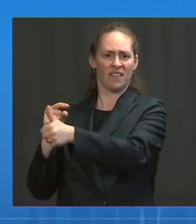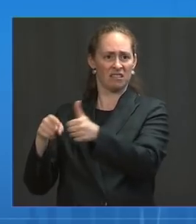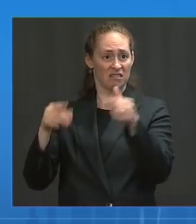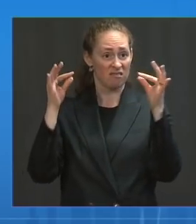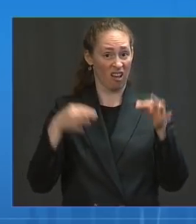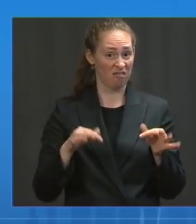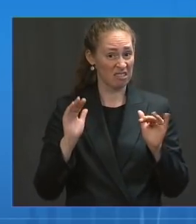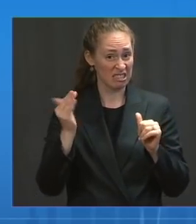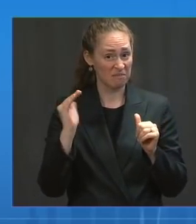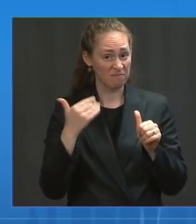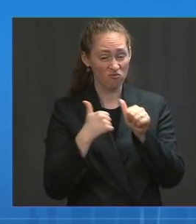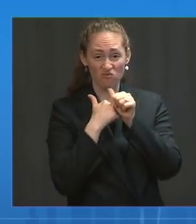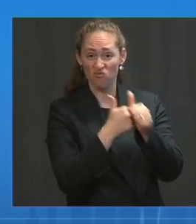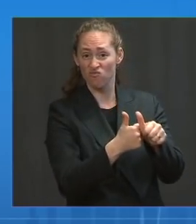Mr. Zients: Dr. Fauci and then Dr. Walensky.